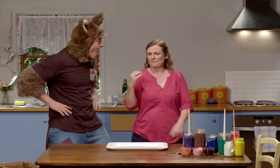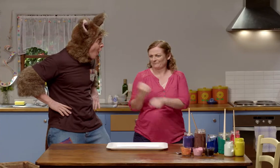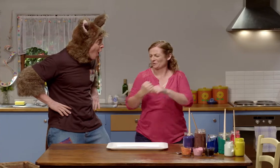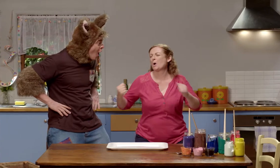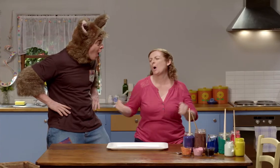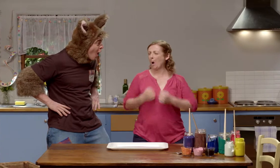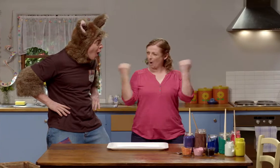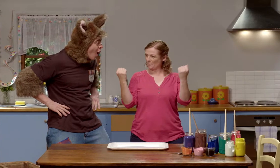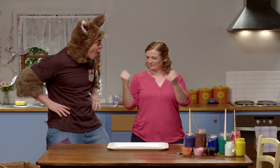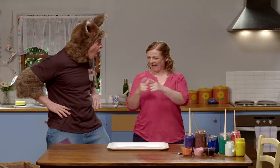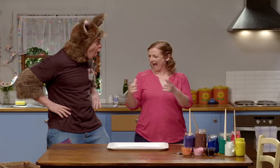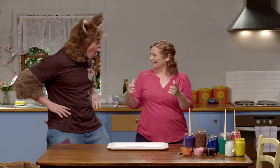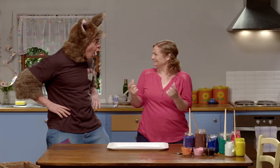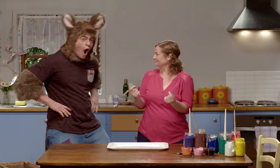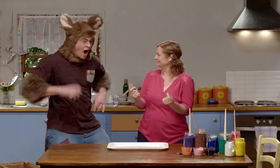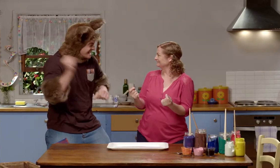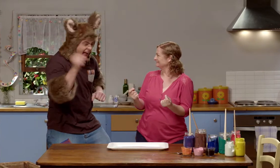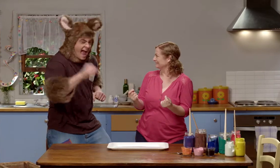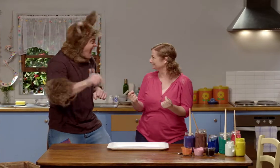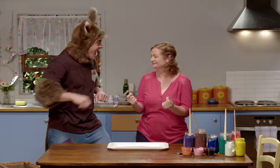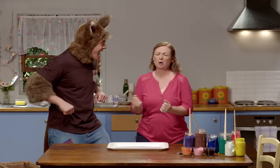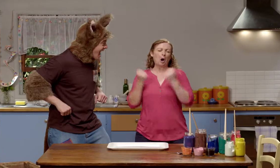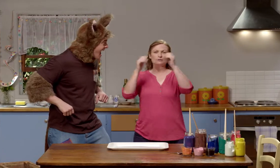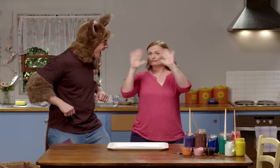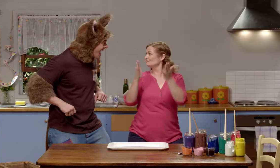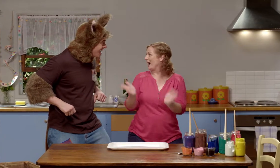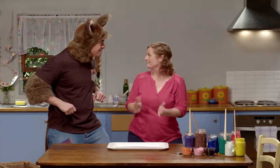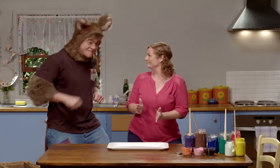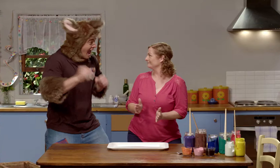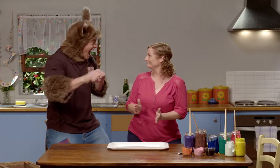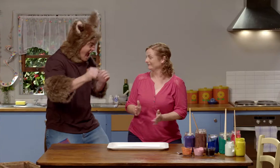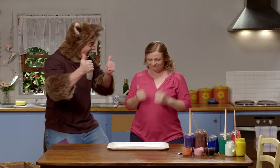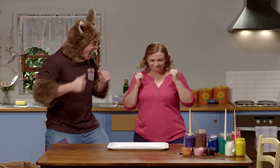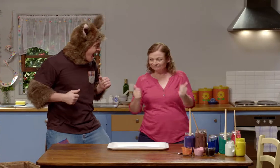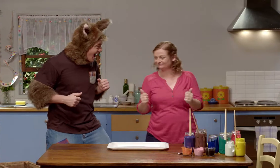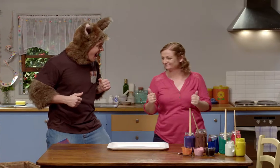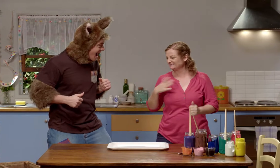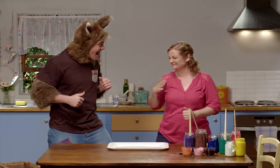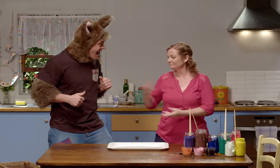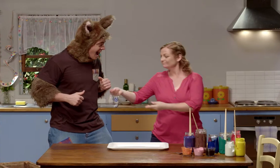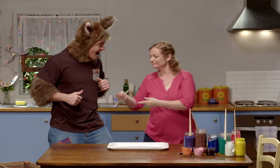I have an idea, why don't we print out our own cards? Yeah. With our own shapes on them.